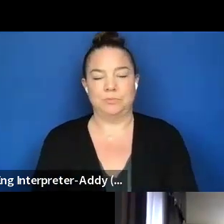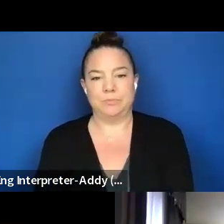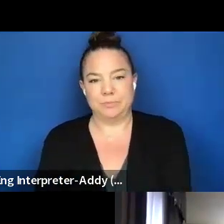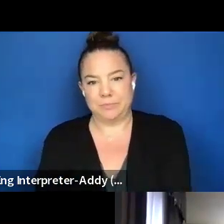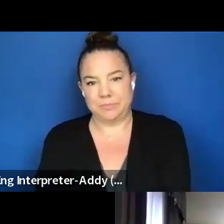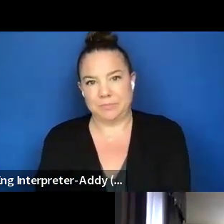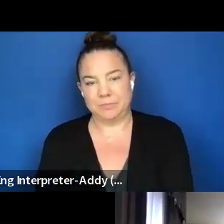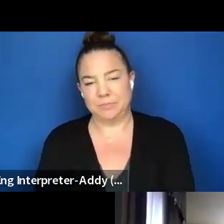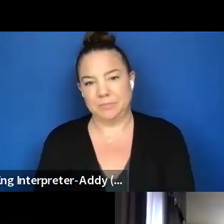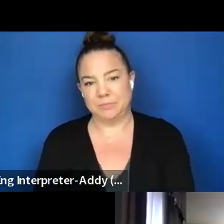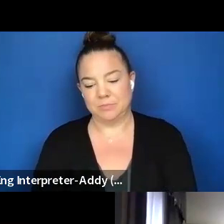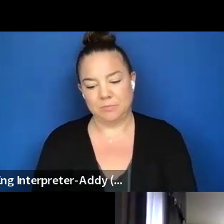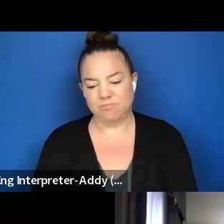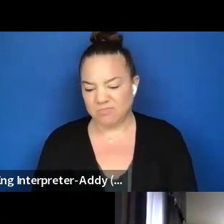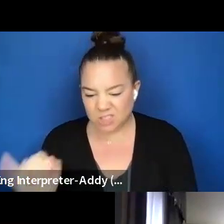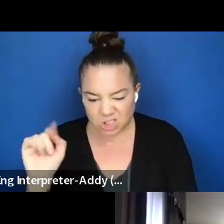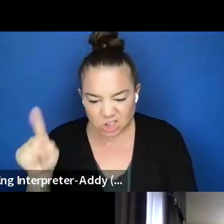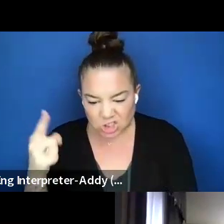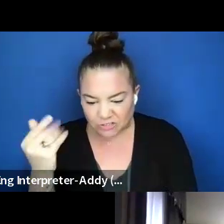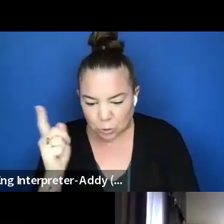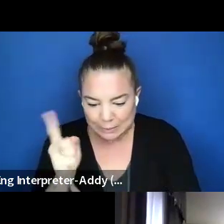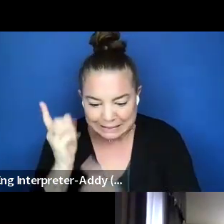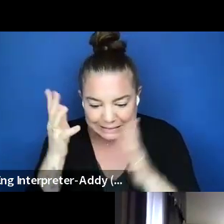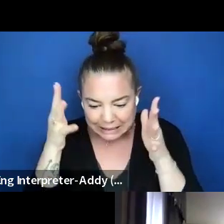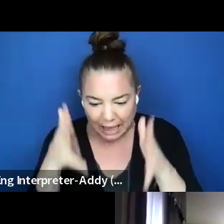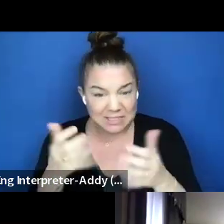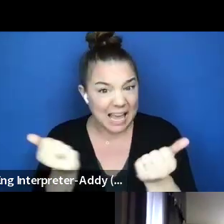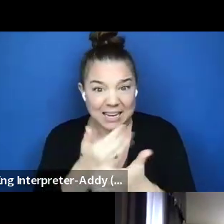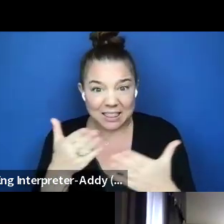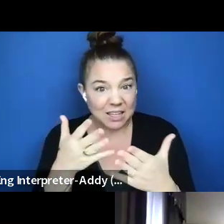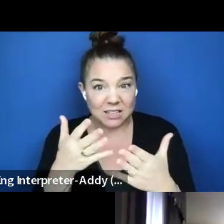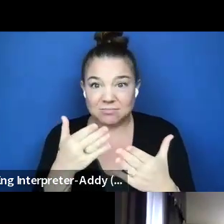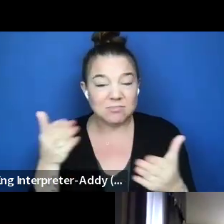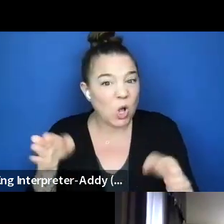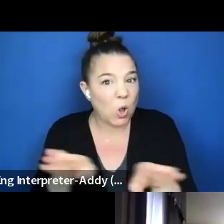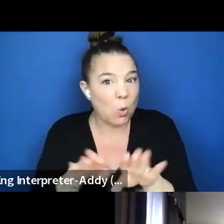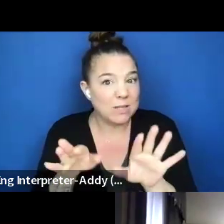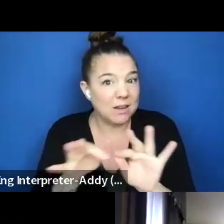Elissa w/ APRIL: We have just a couple of minutes left. Does anyone have anything closing before